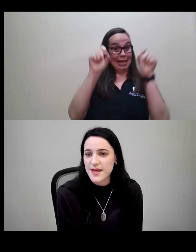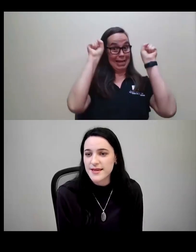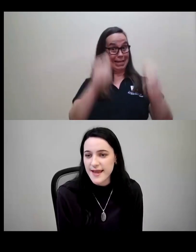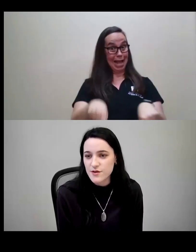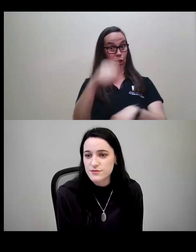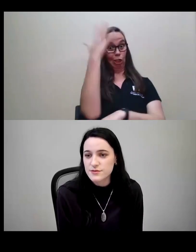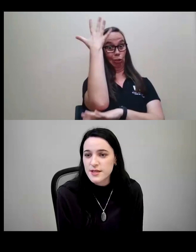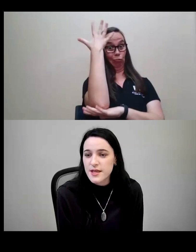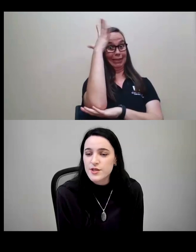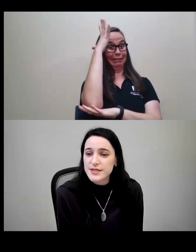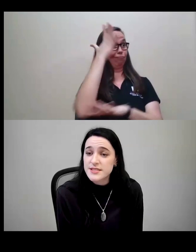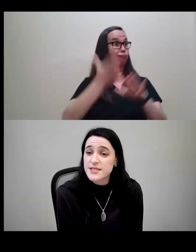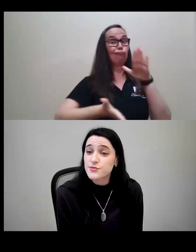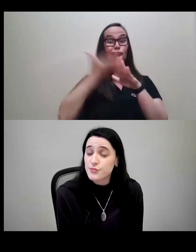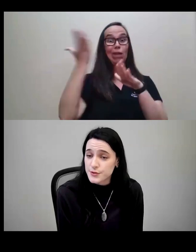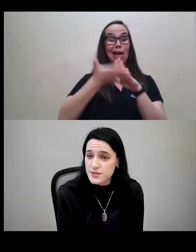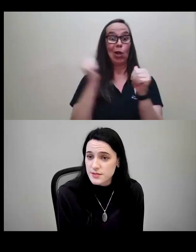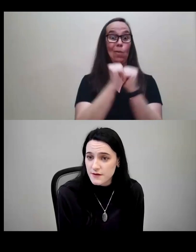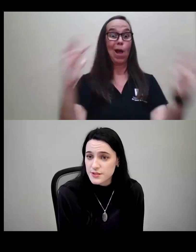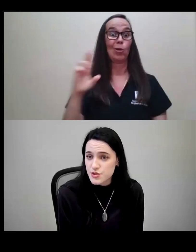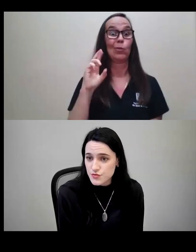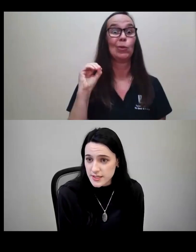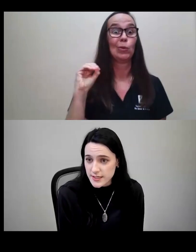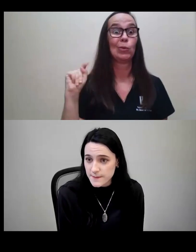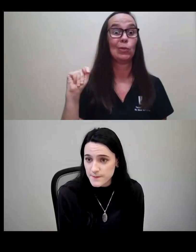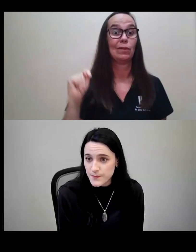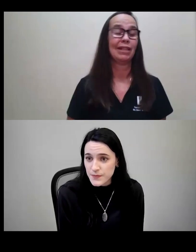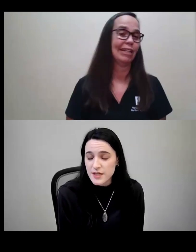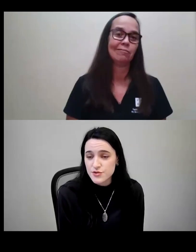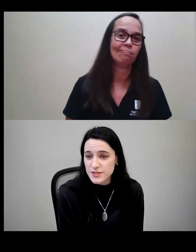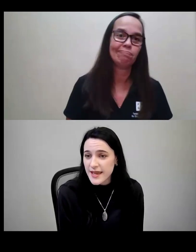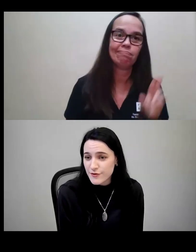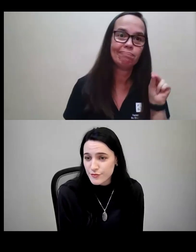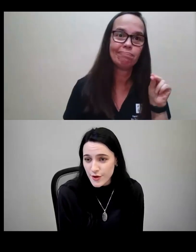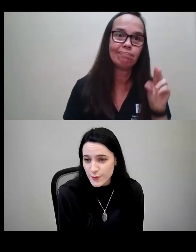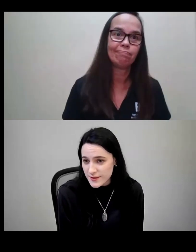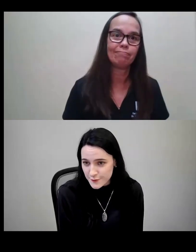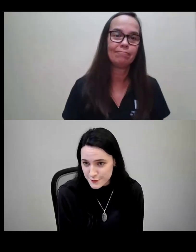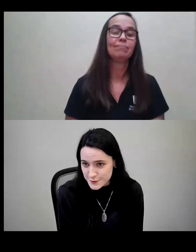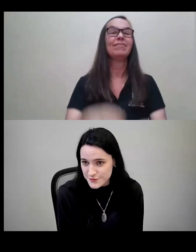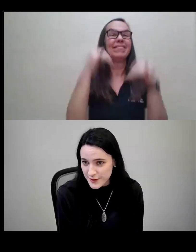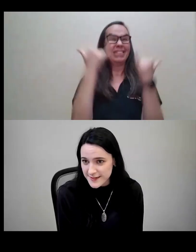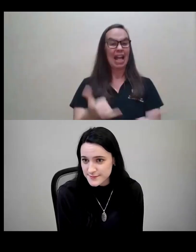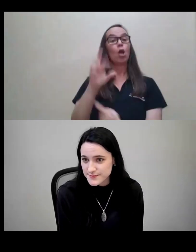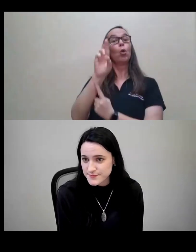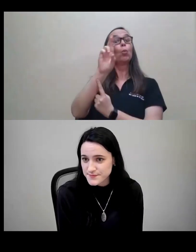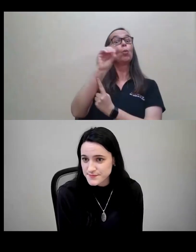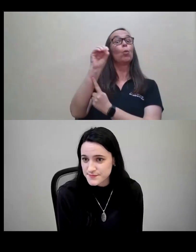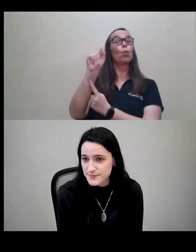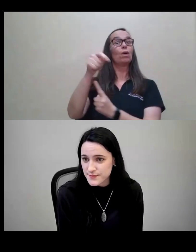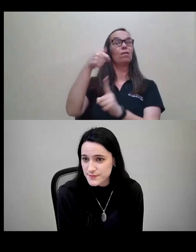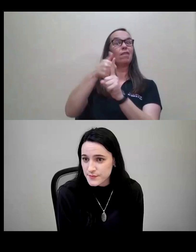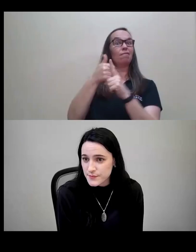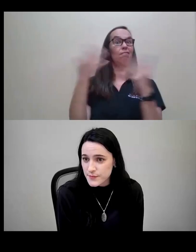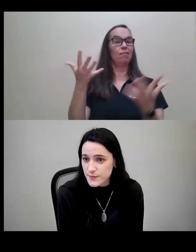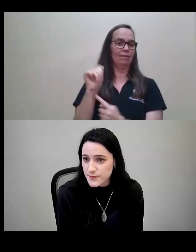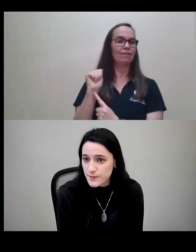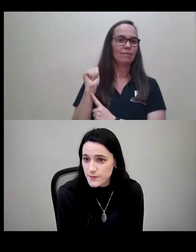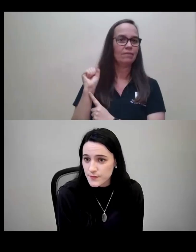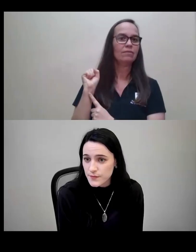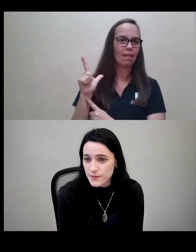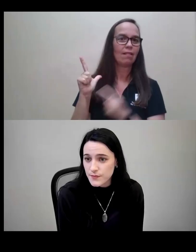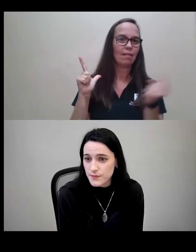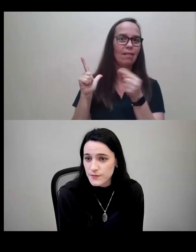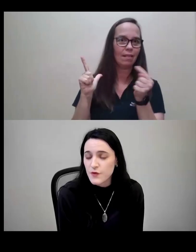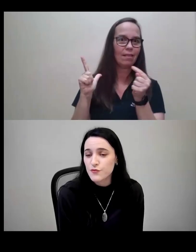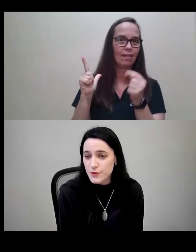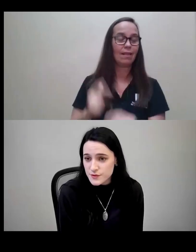describe that now. You can see the roots of the tree. A tree can't grow without roots, right?